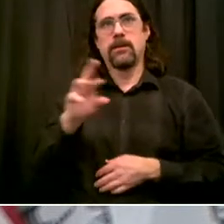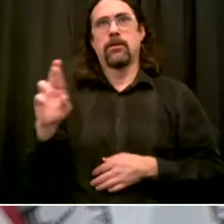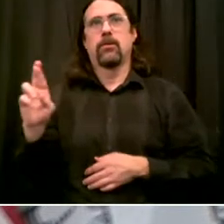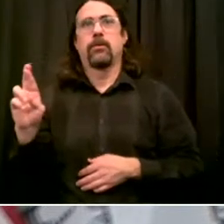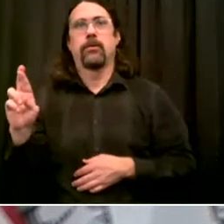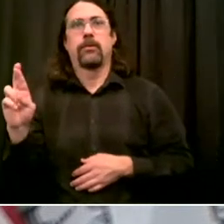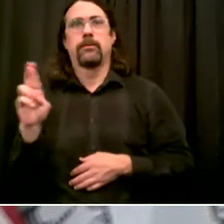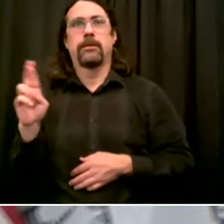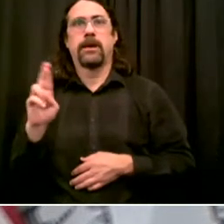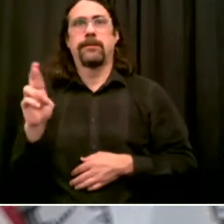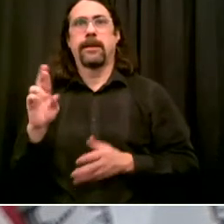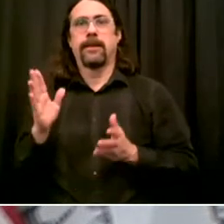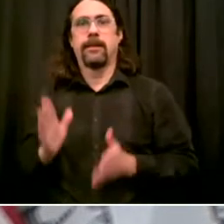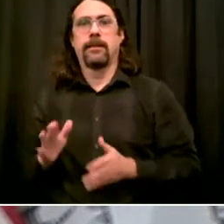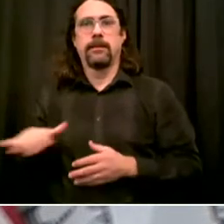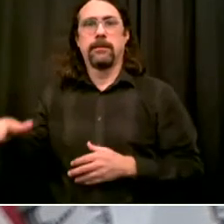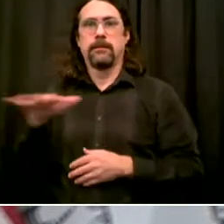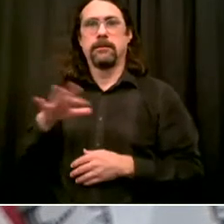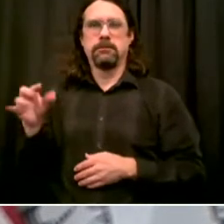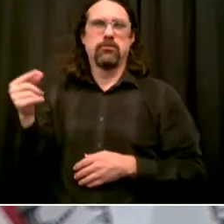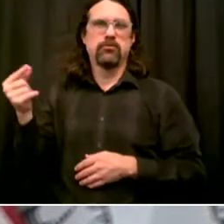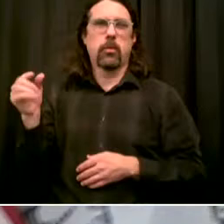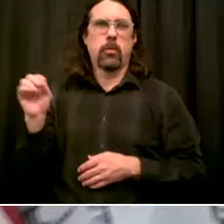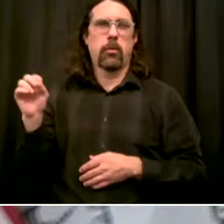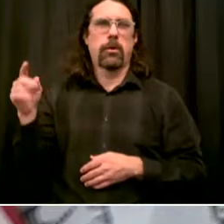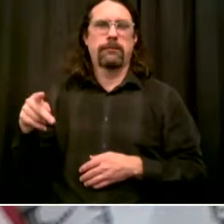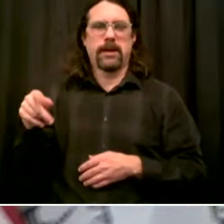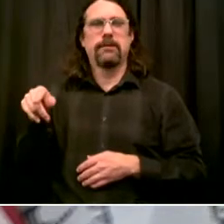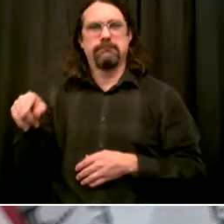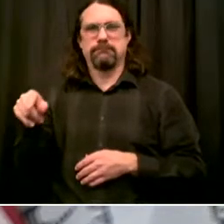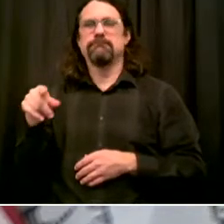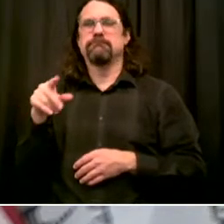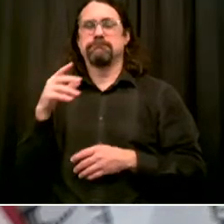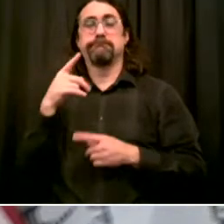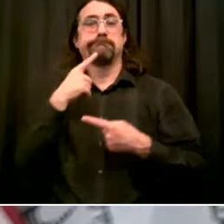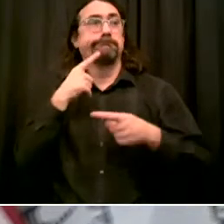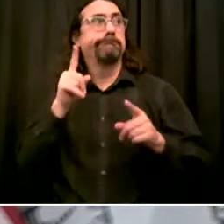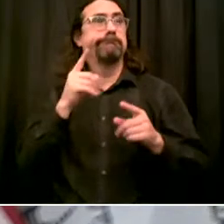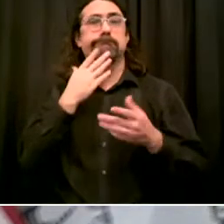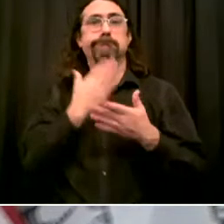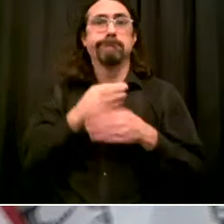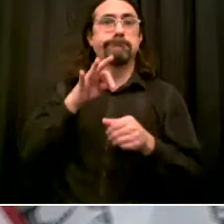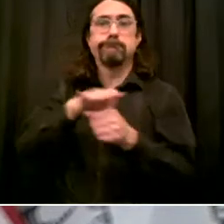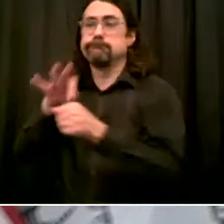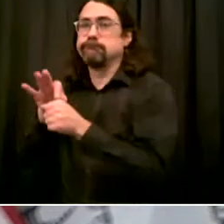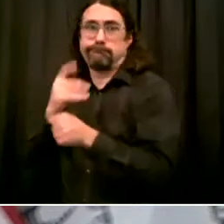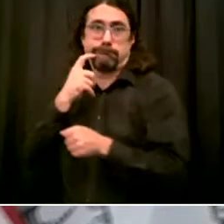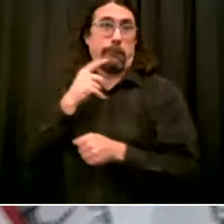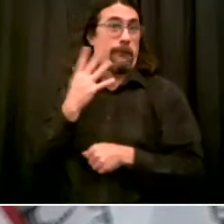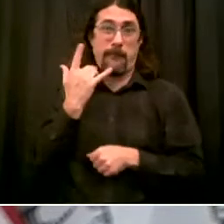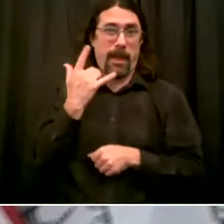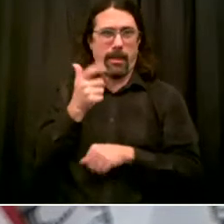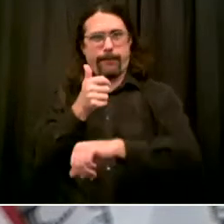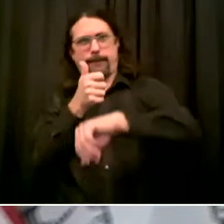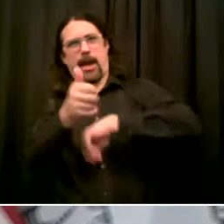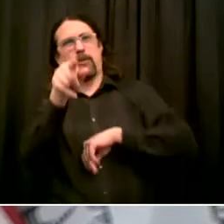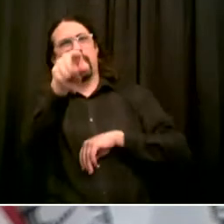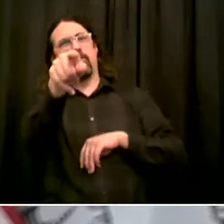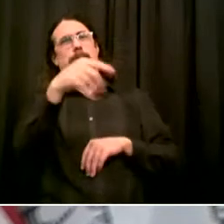YORK.